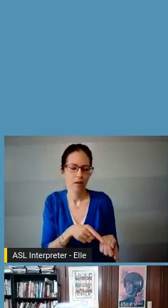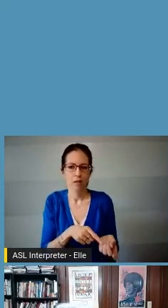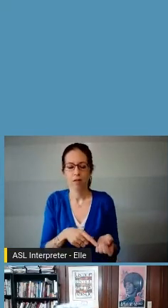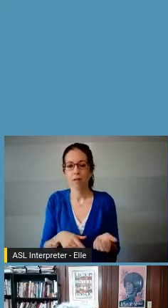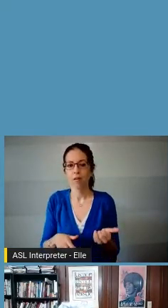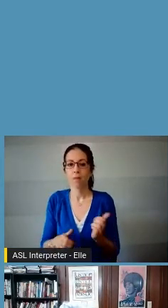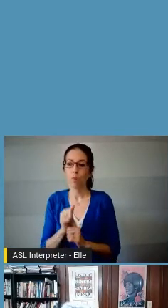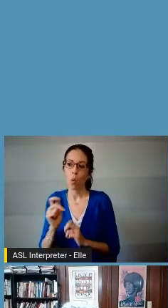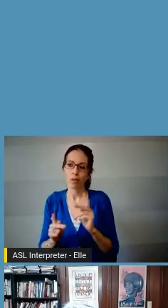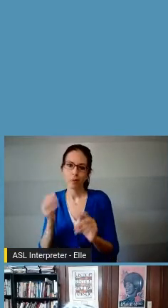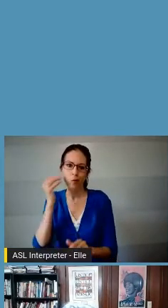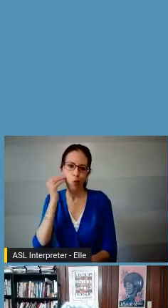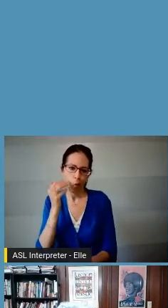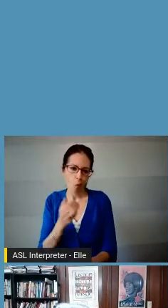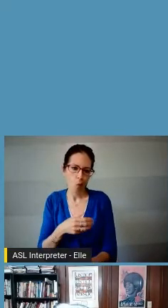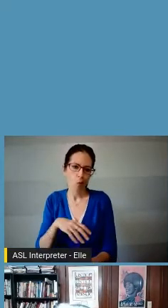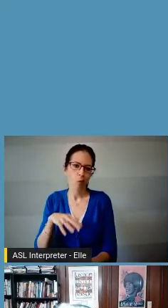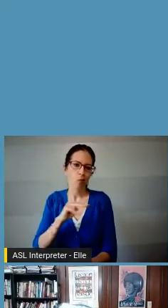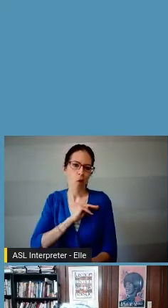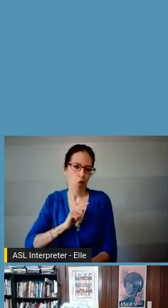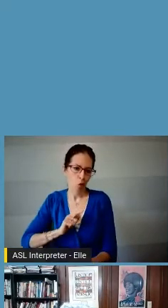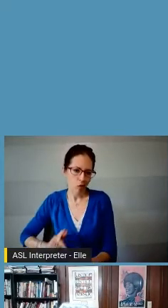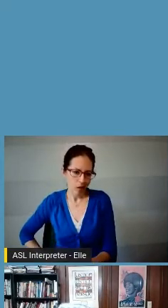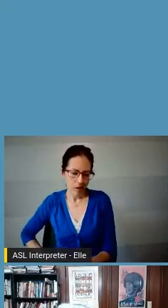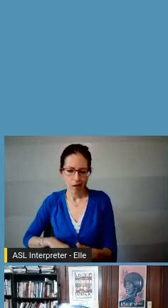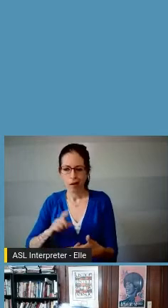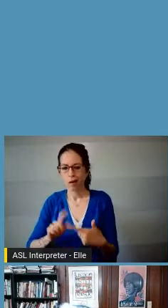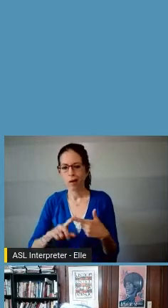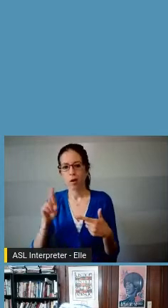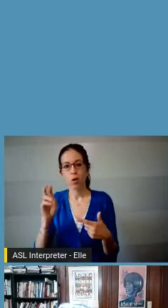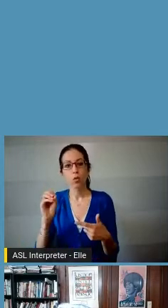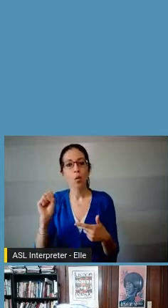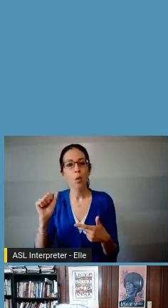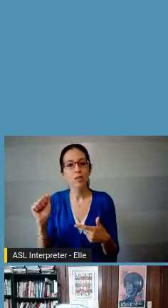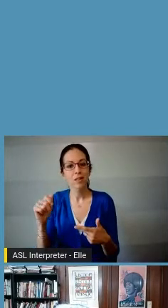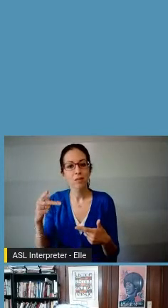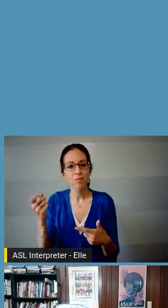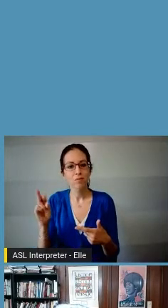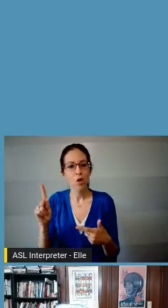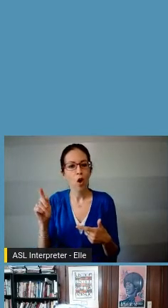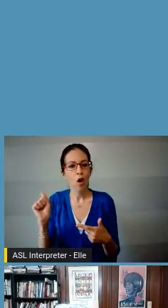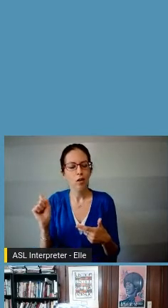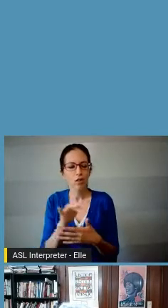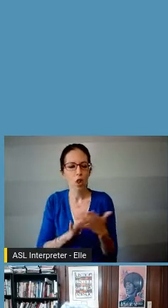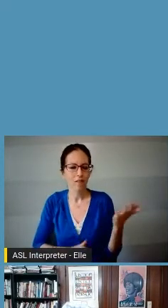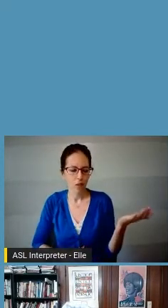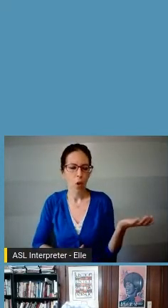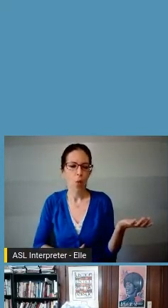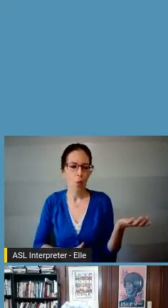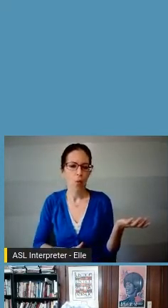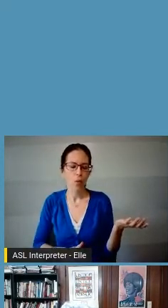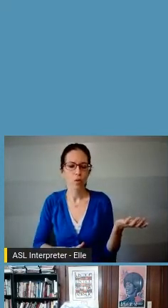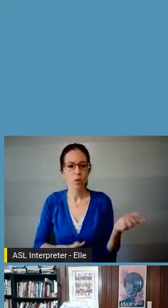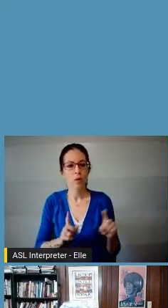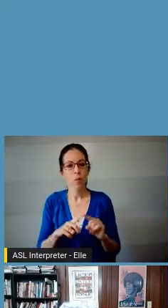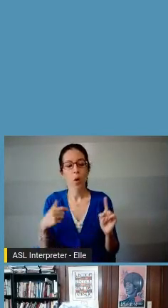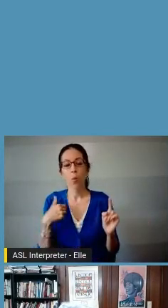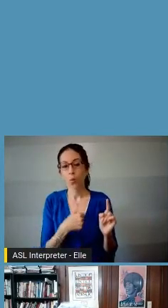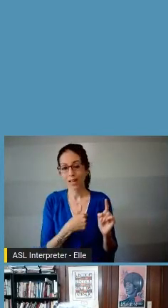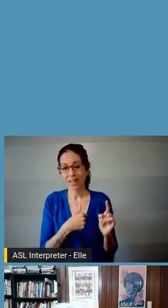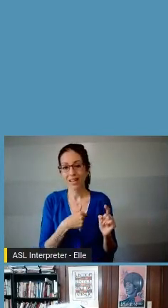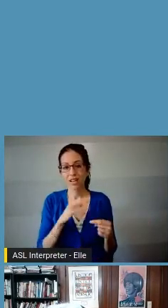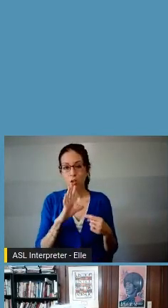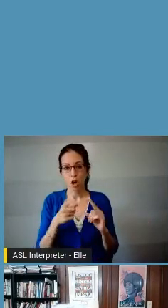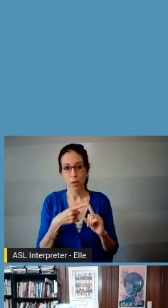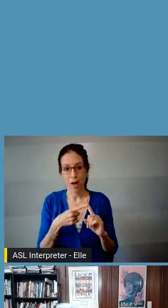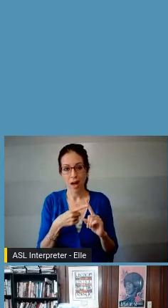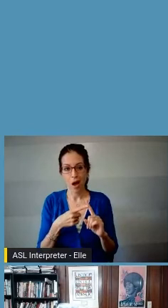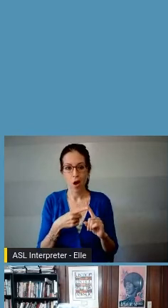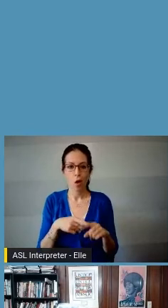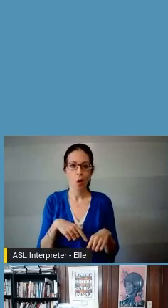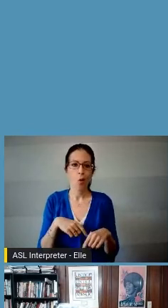about Martin Luther King and Rosa Parks and all of that. So in this area we talk about